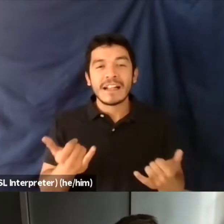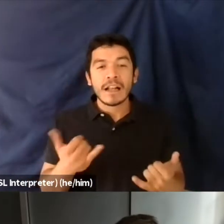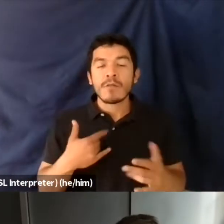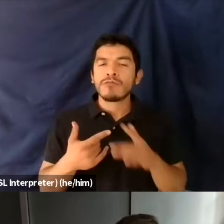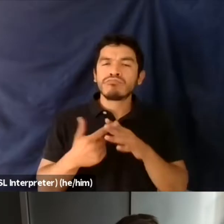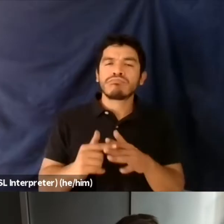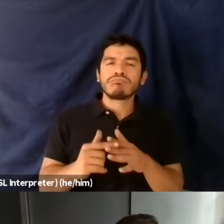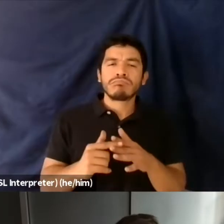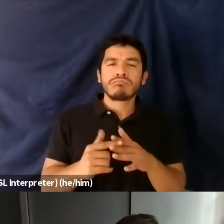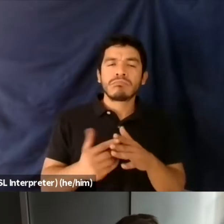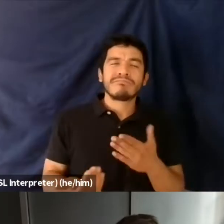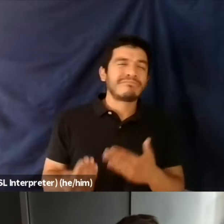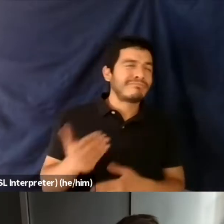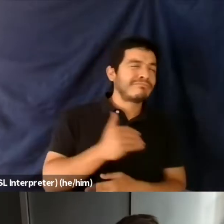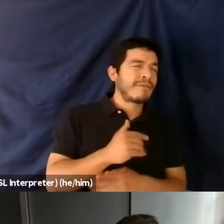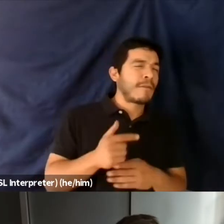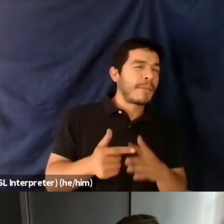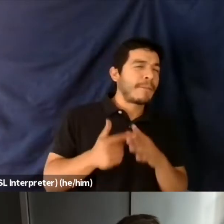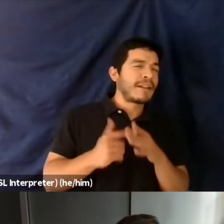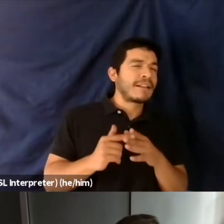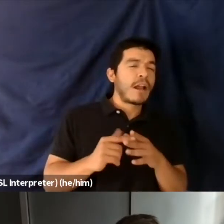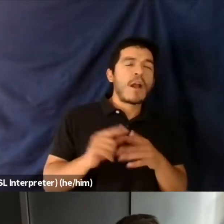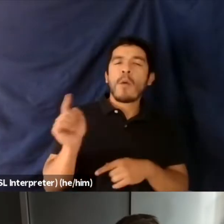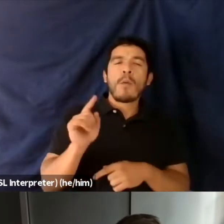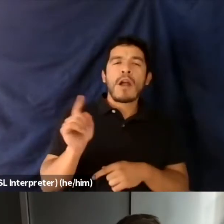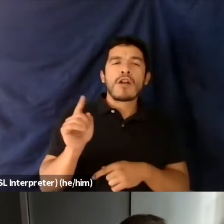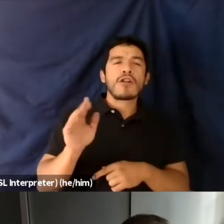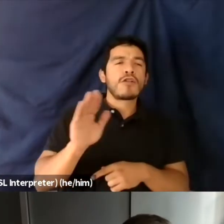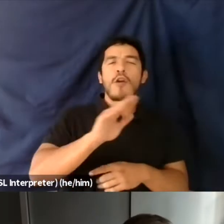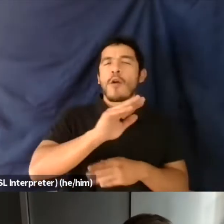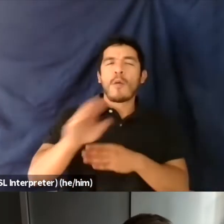So where did this whole project come from?